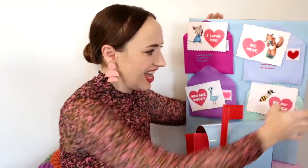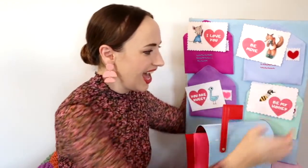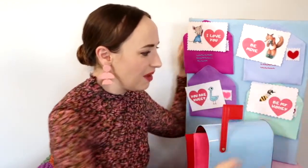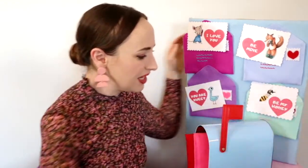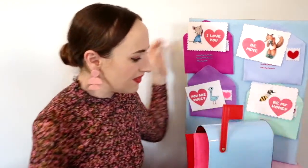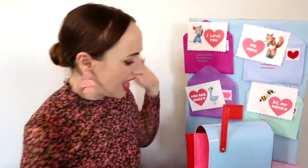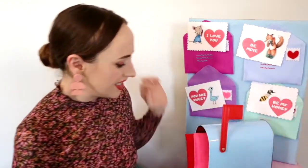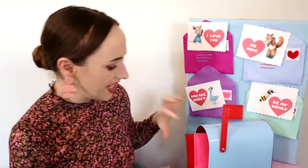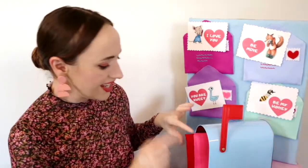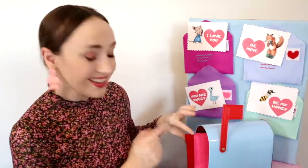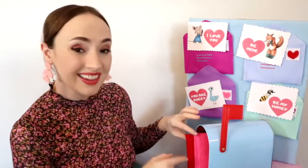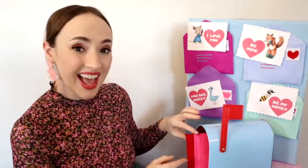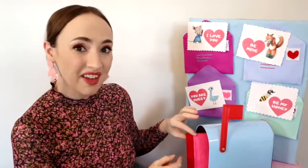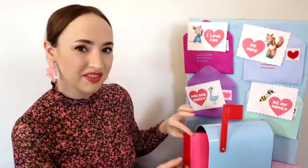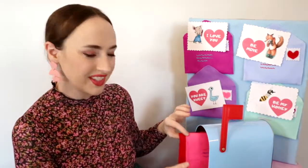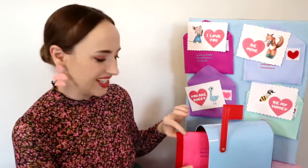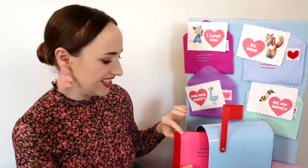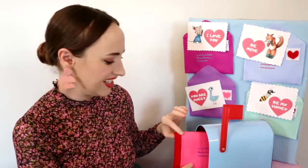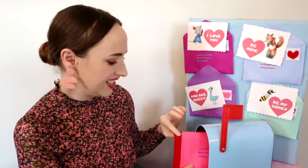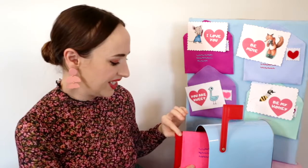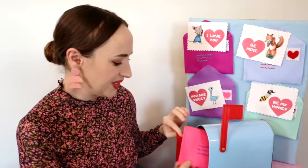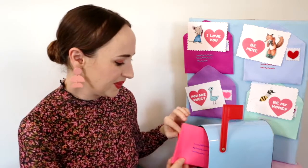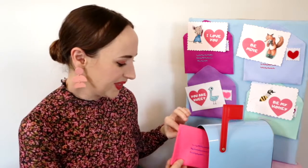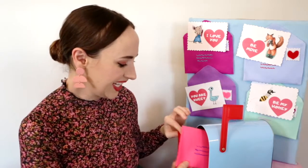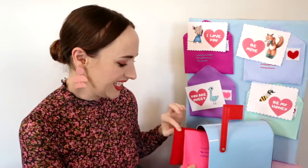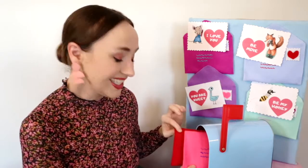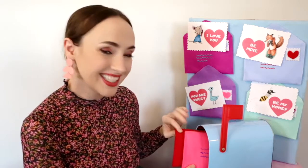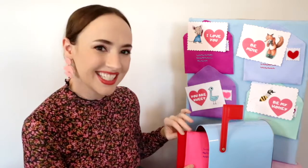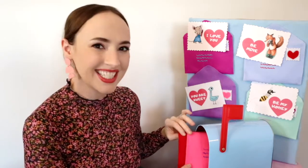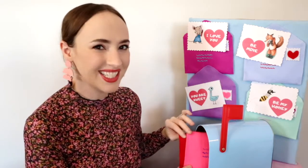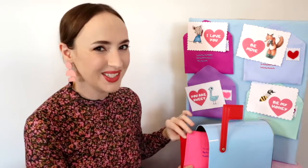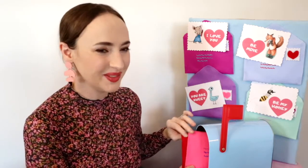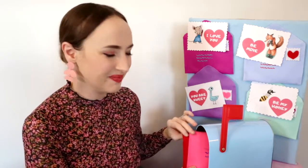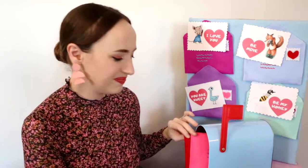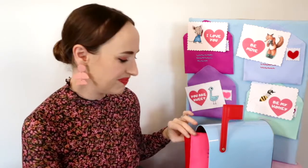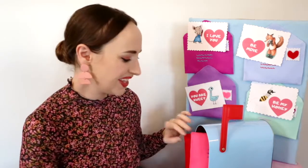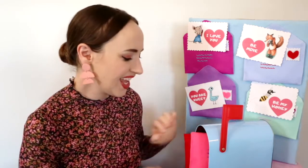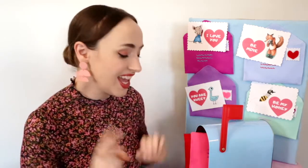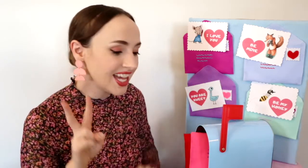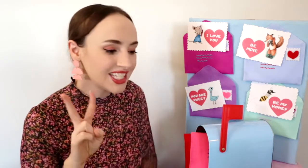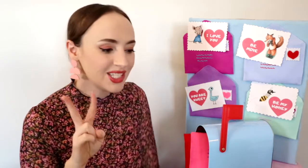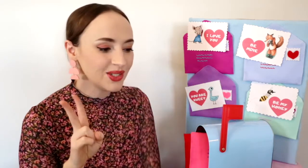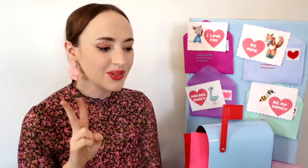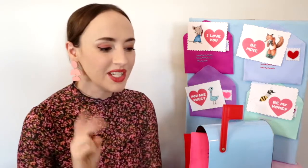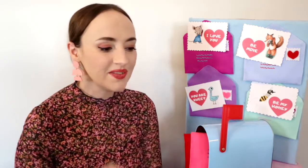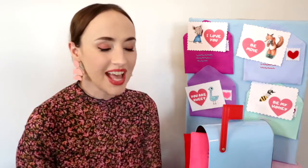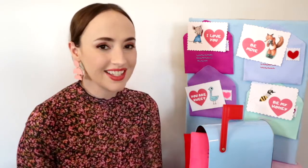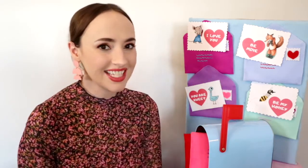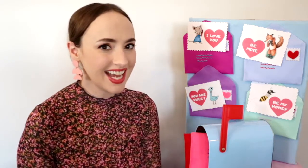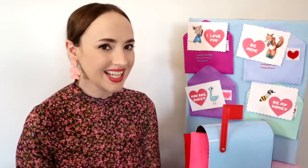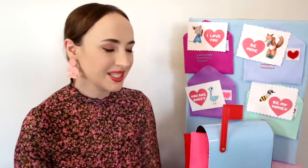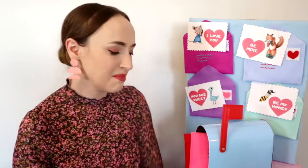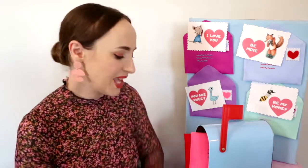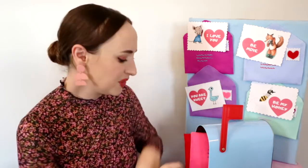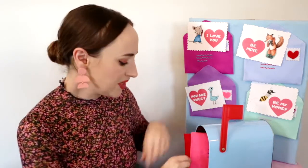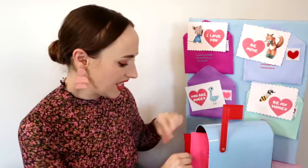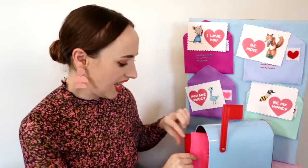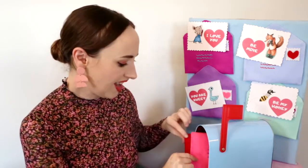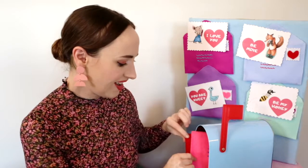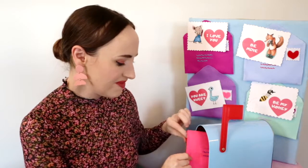How many valentines are left? One, two Two little valentines mailed with care,